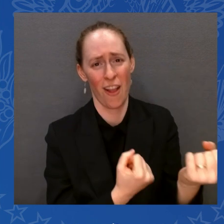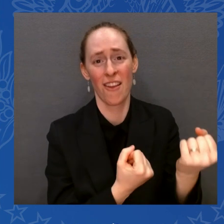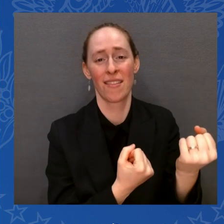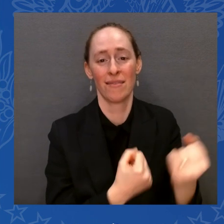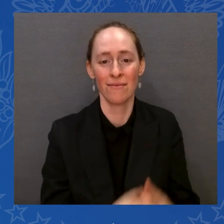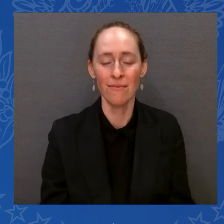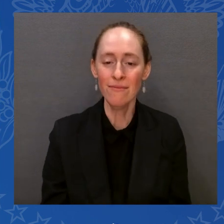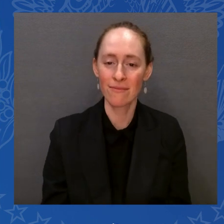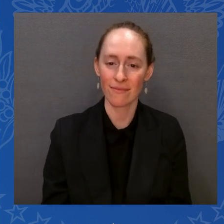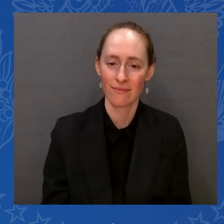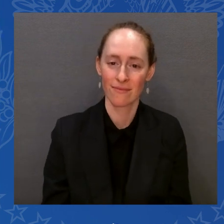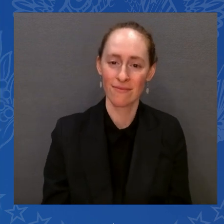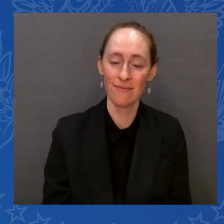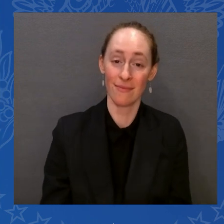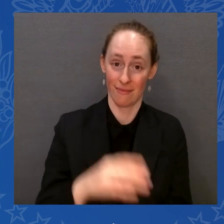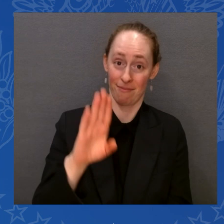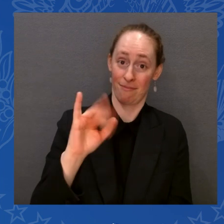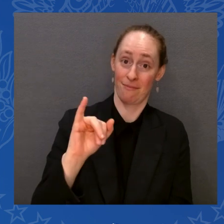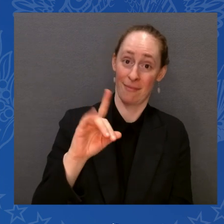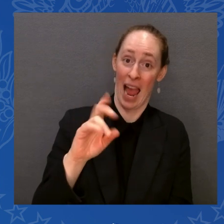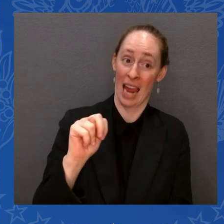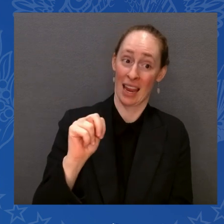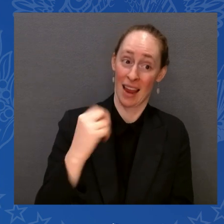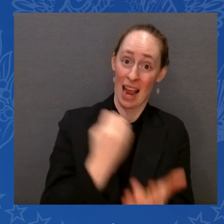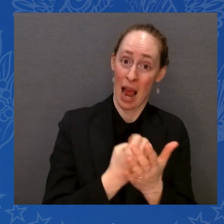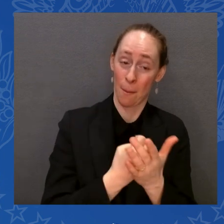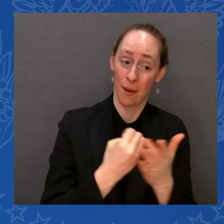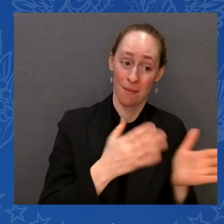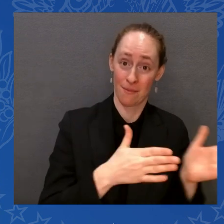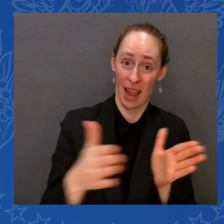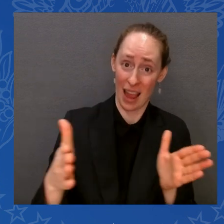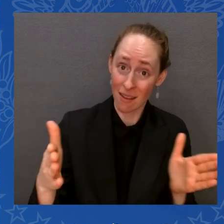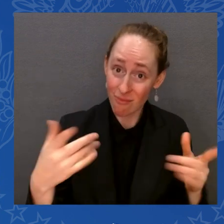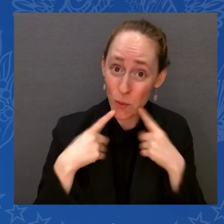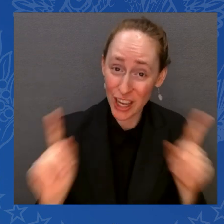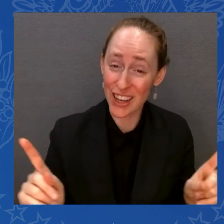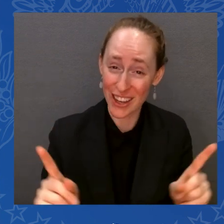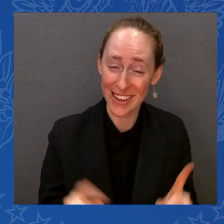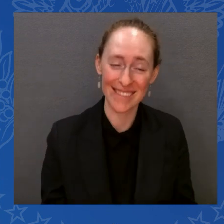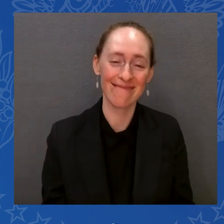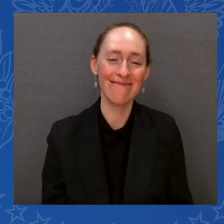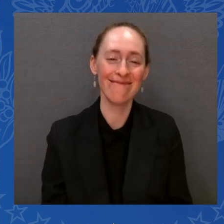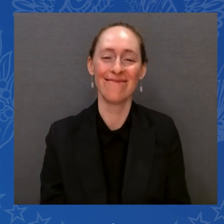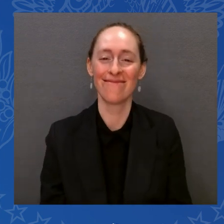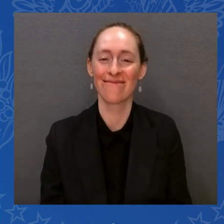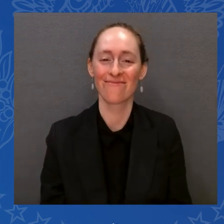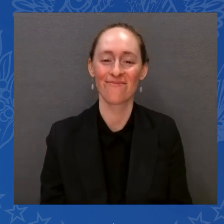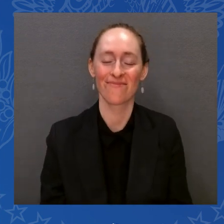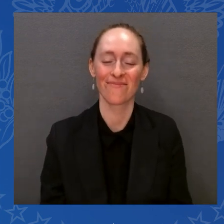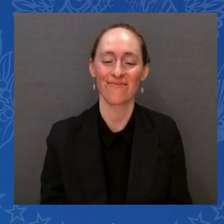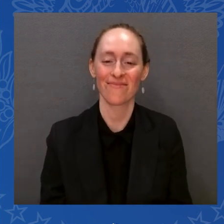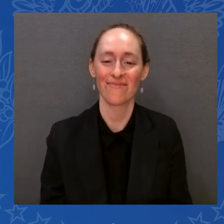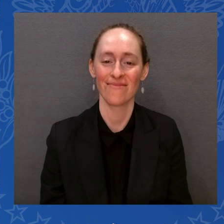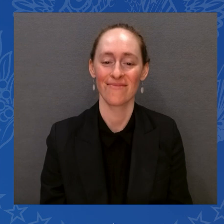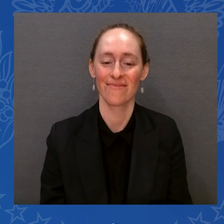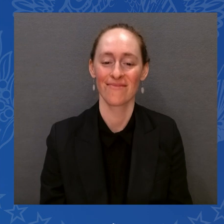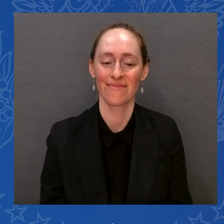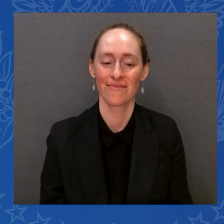It's working.